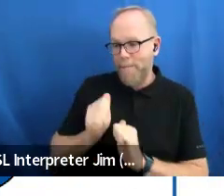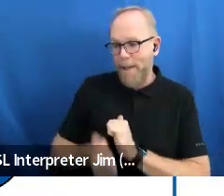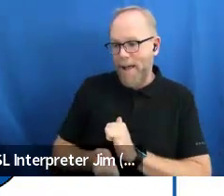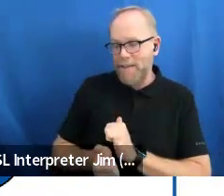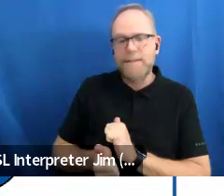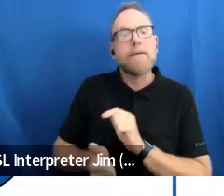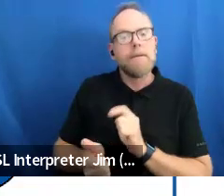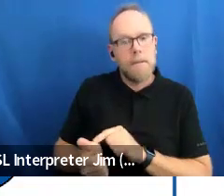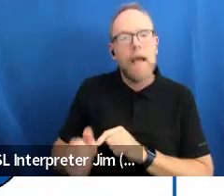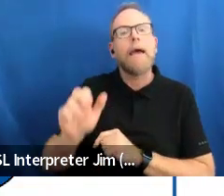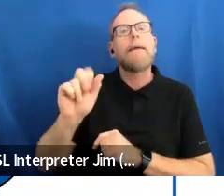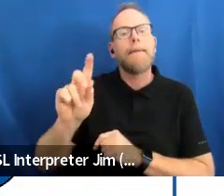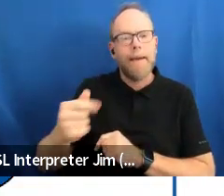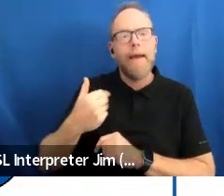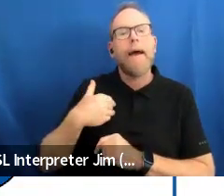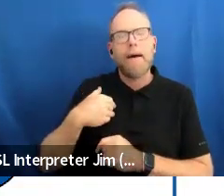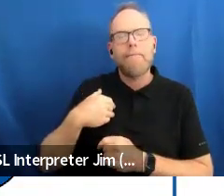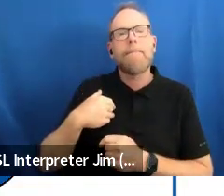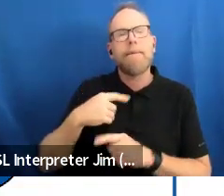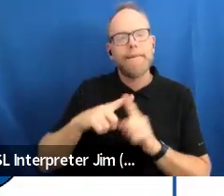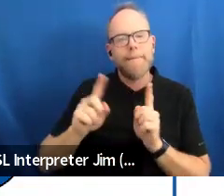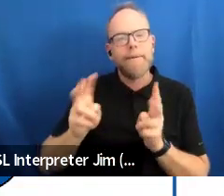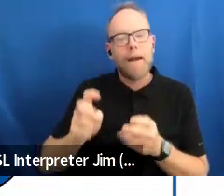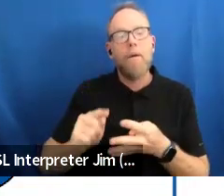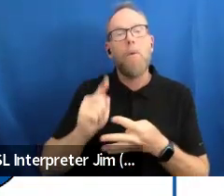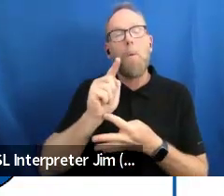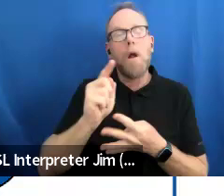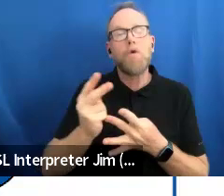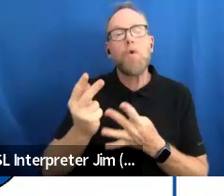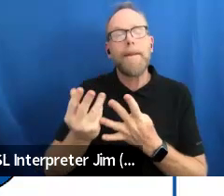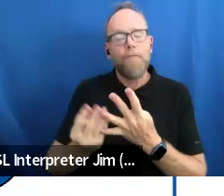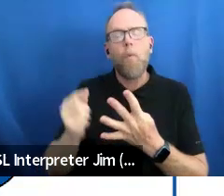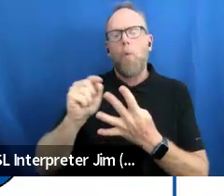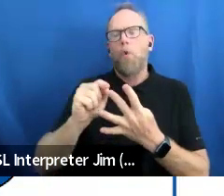which was supposed to give access to the programs and services of states,